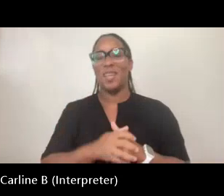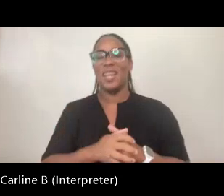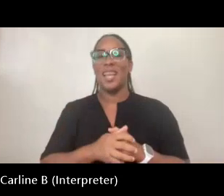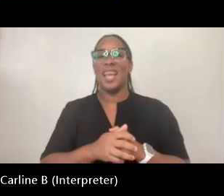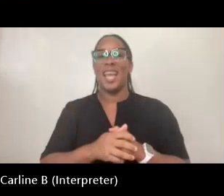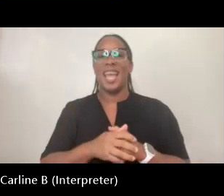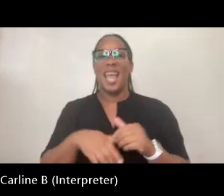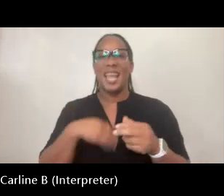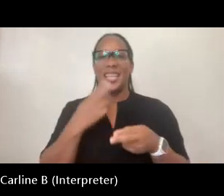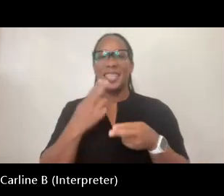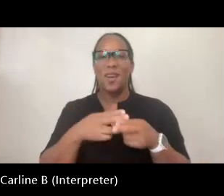They're a venture called Thoughtbot.